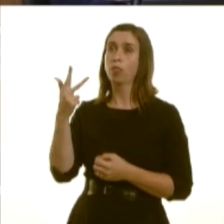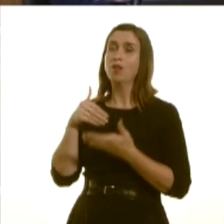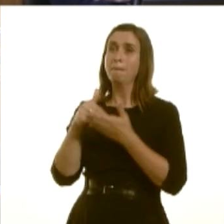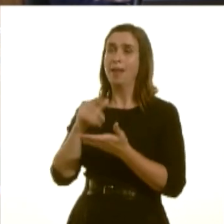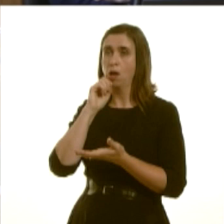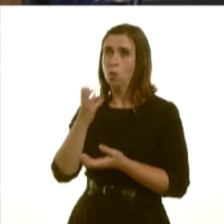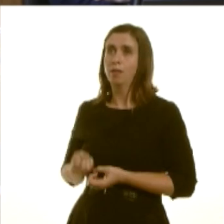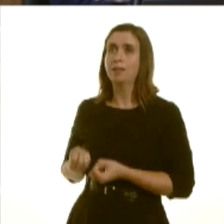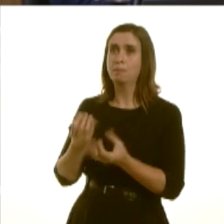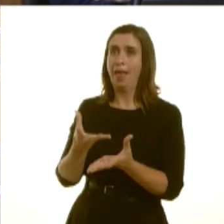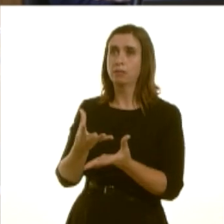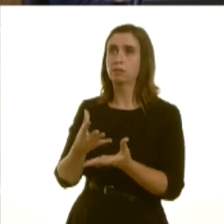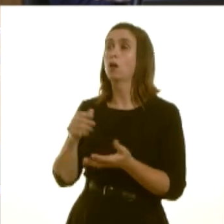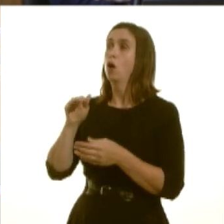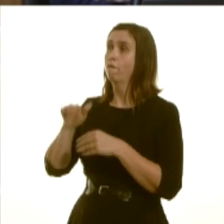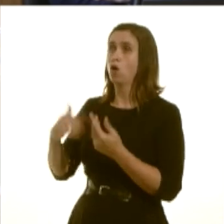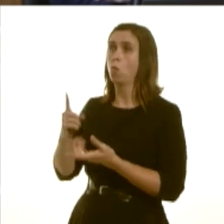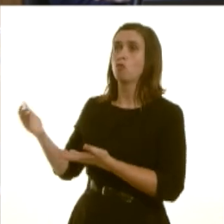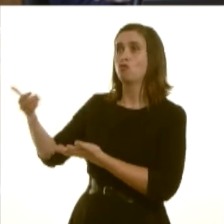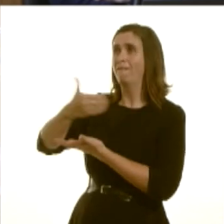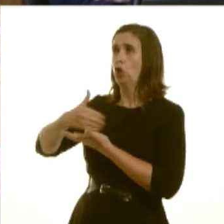in revenue support this financial year on rail services in Wales.